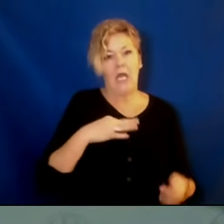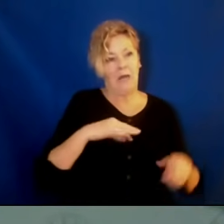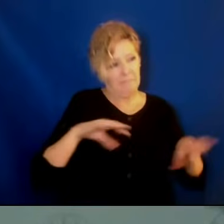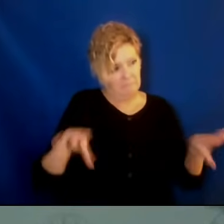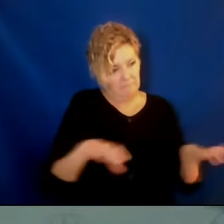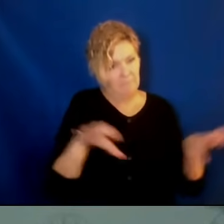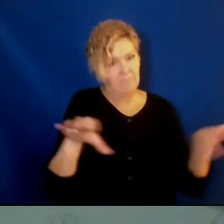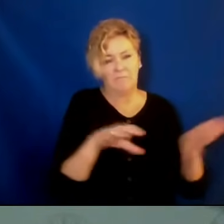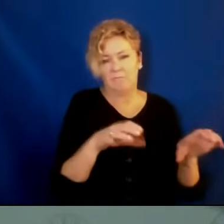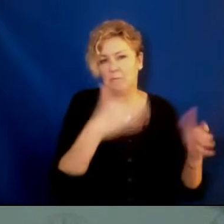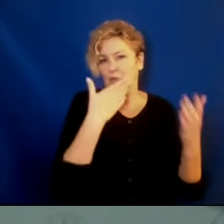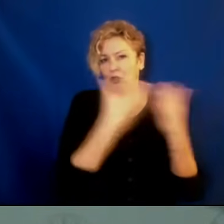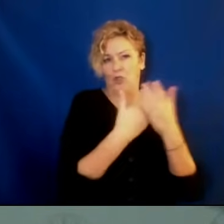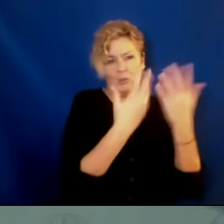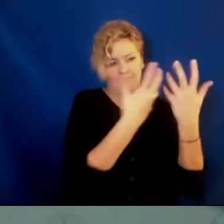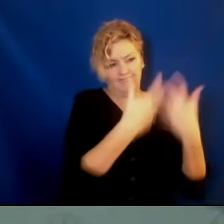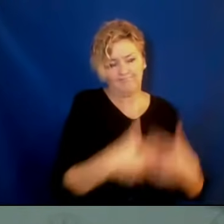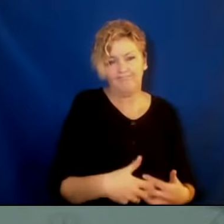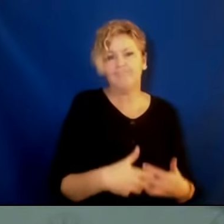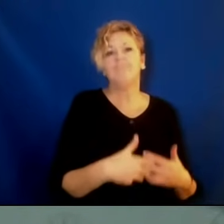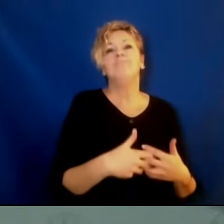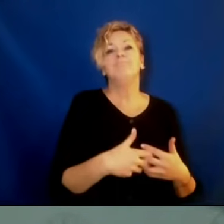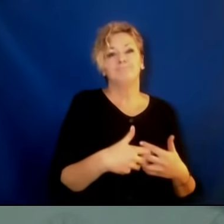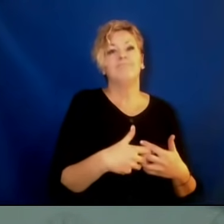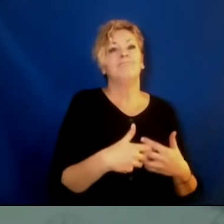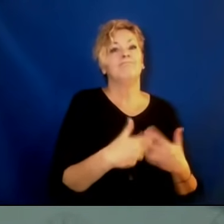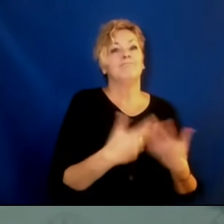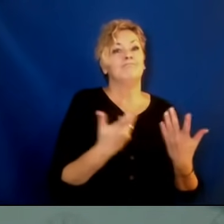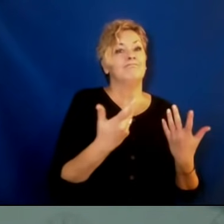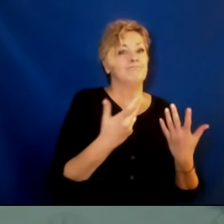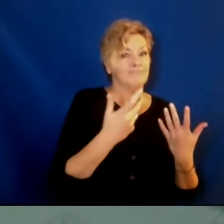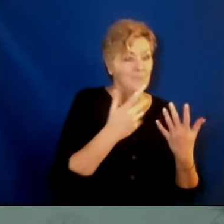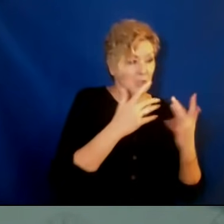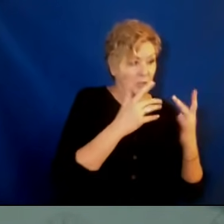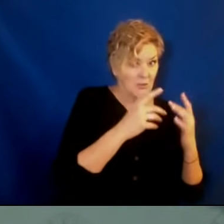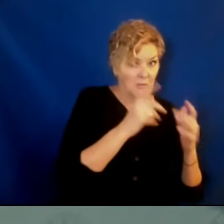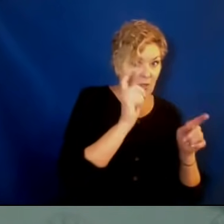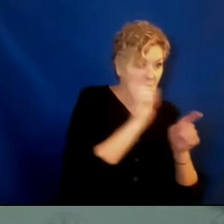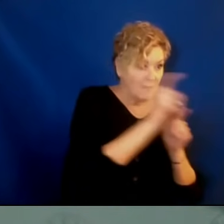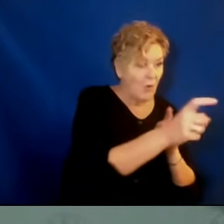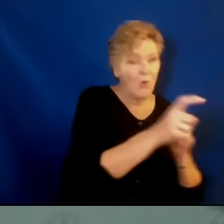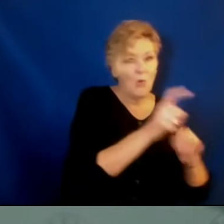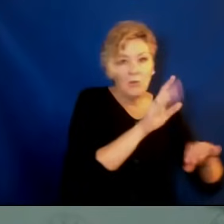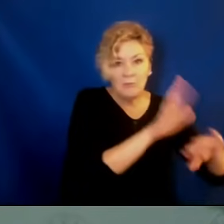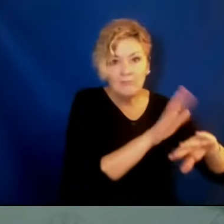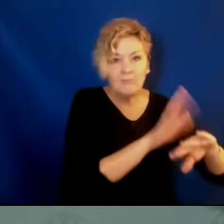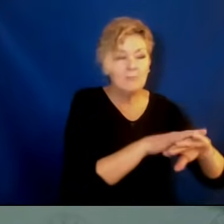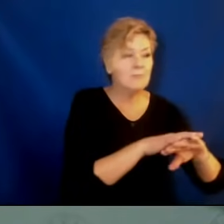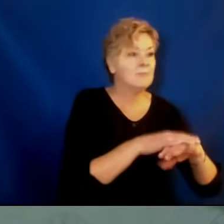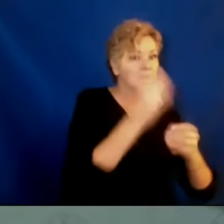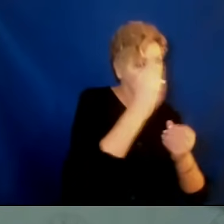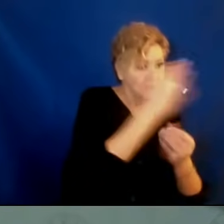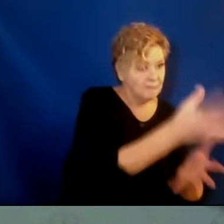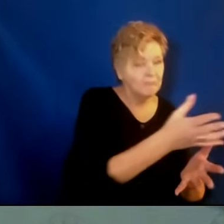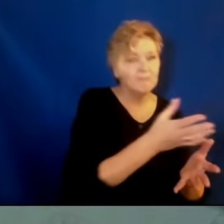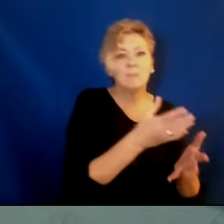This notion of does it work depends on what your goals are. Here in British Columbia